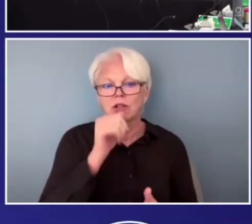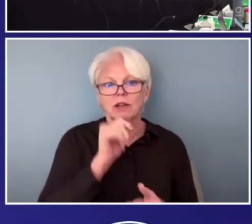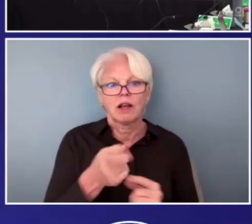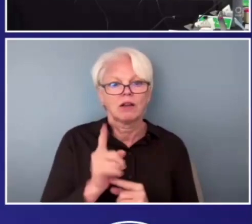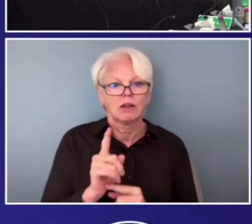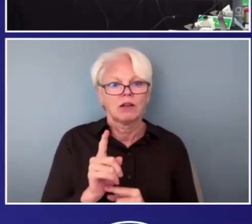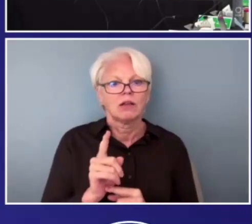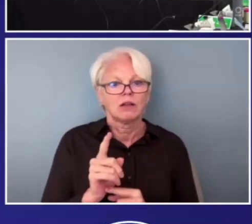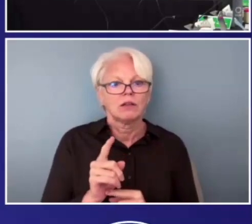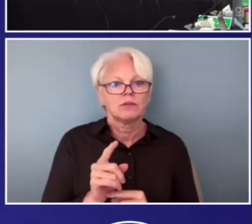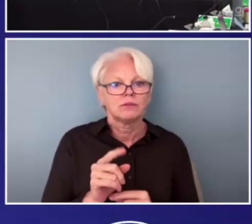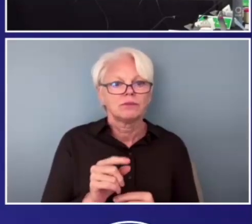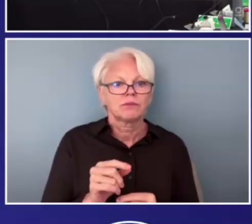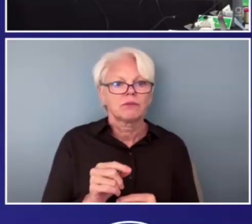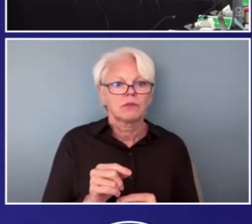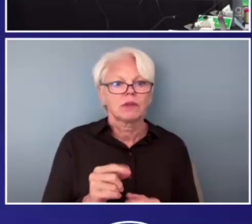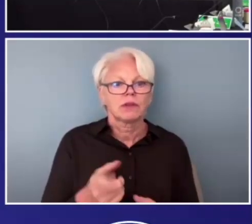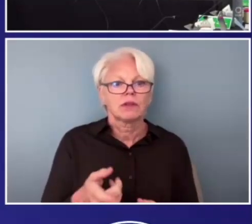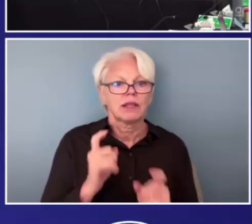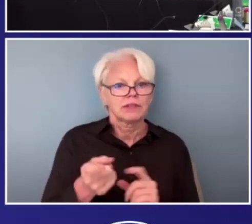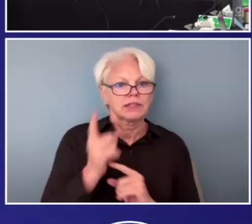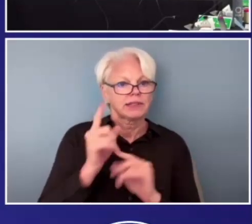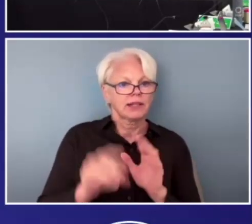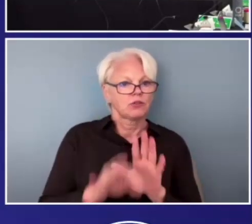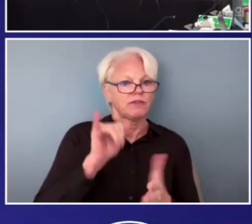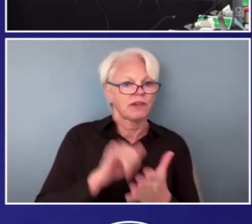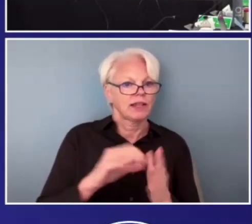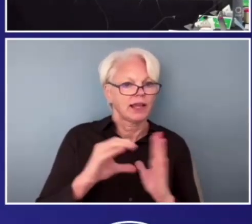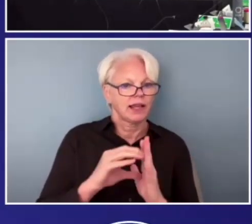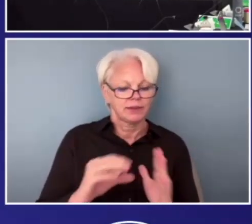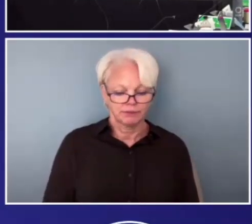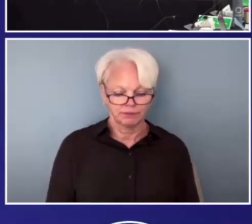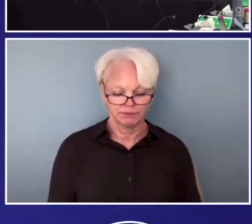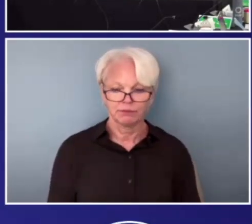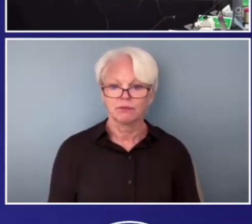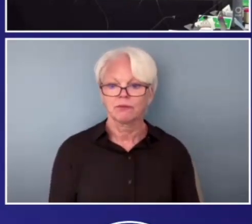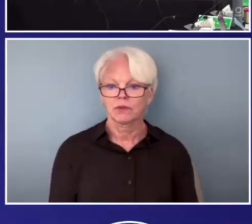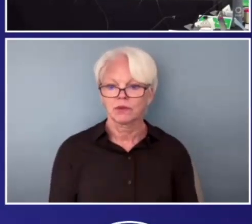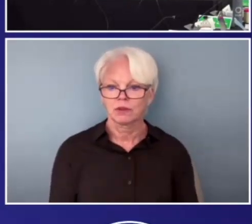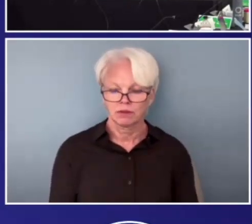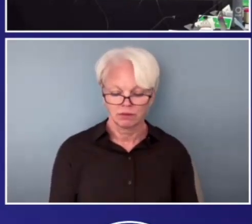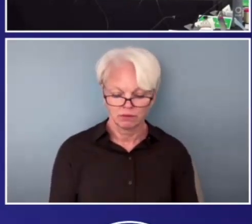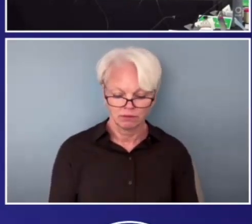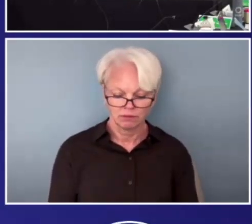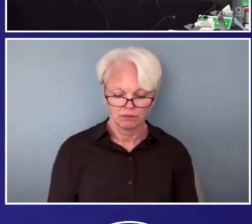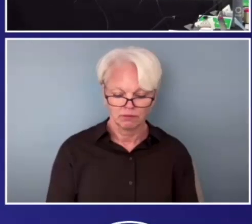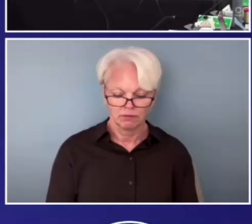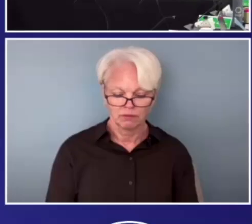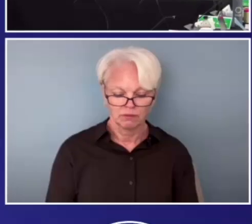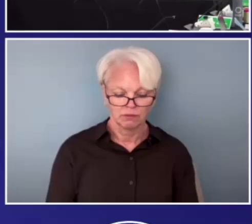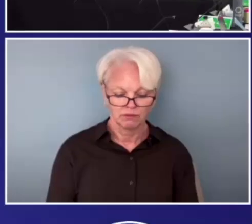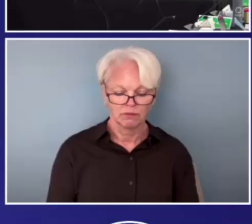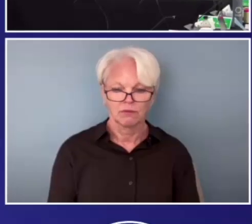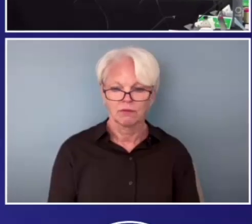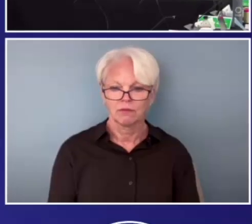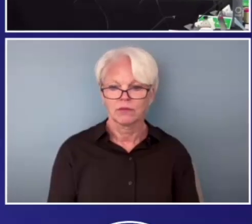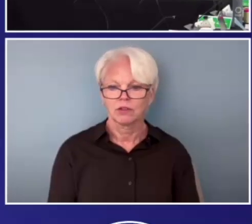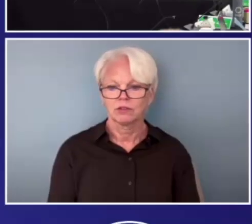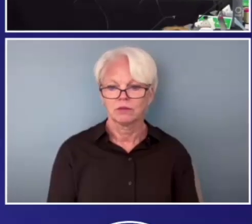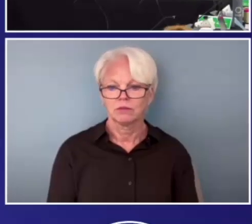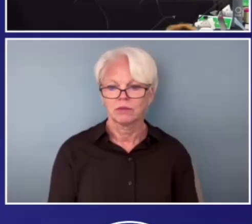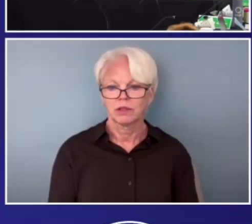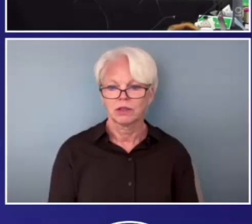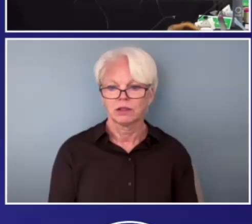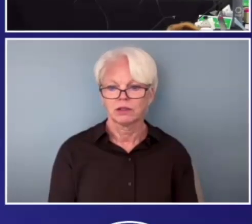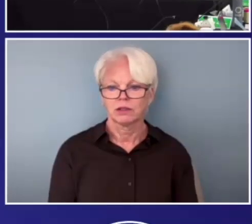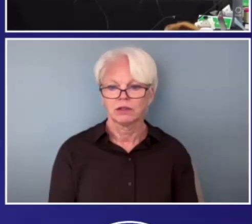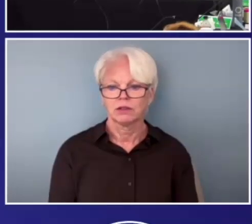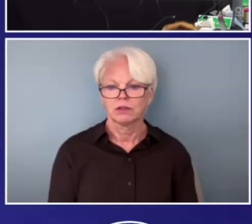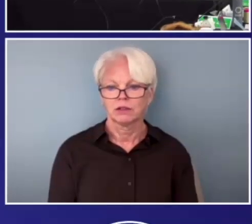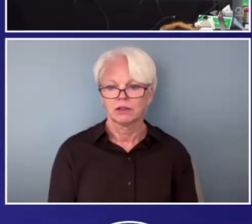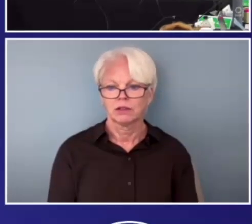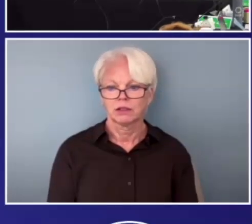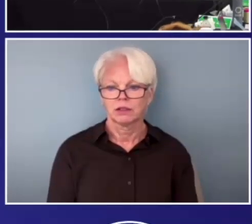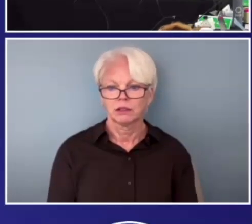that. If you would come down to (f)